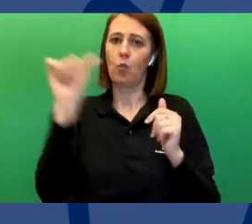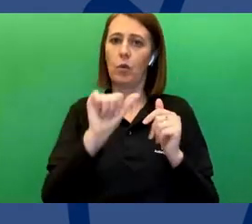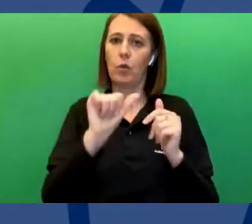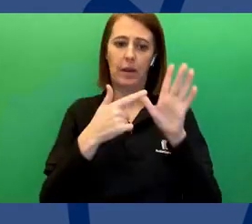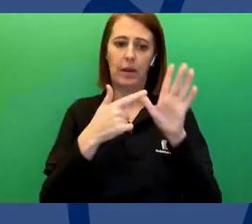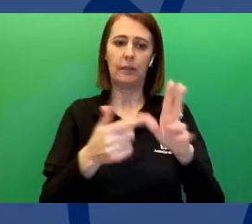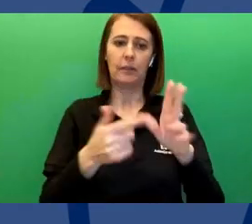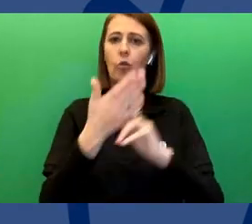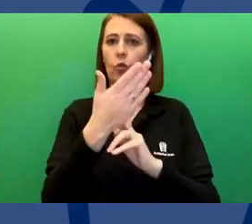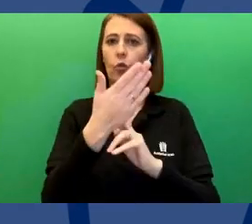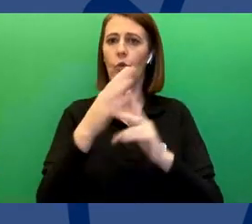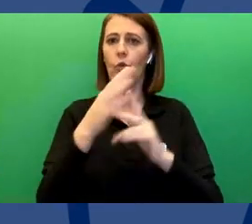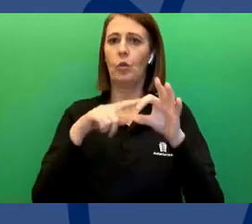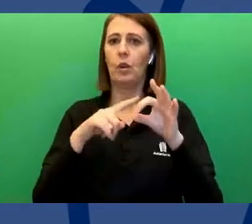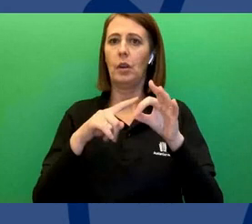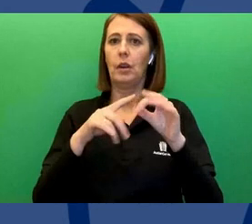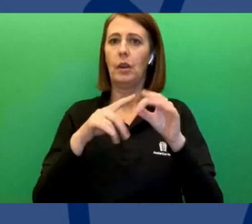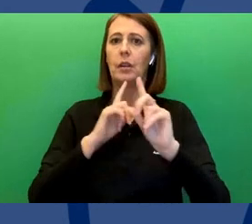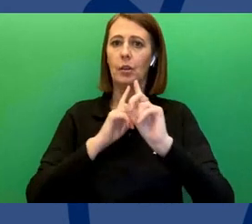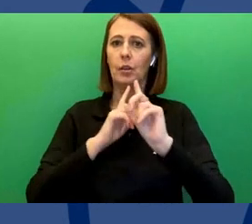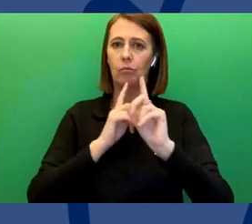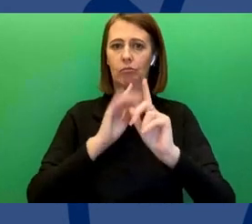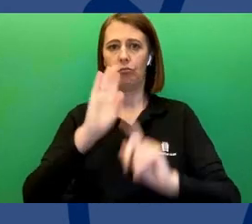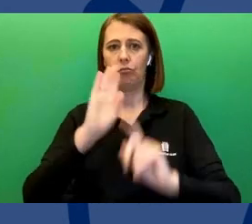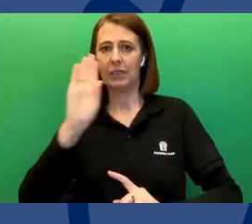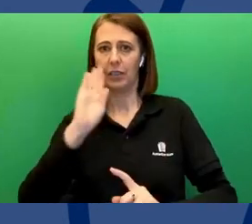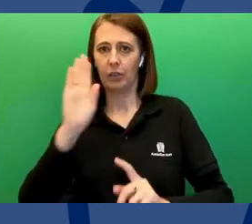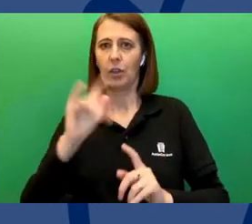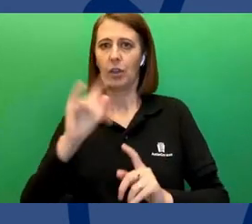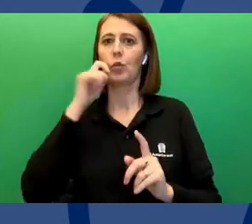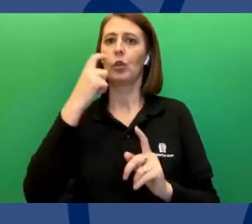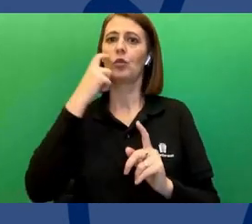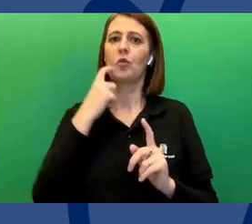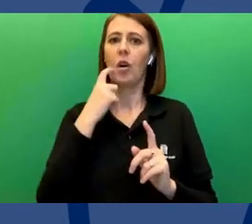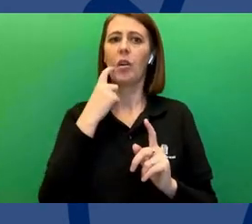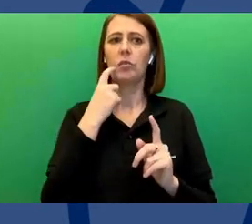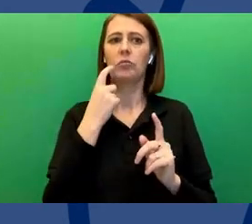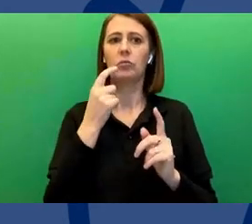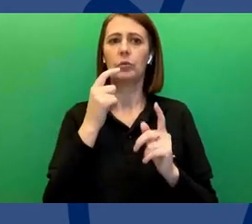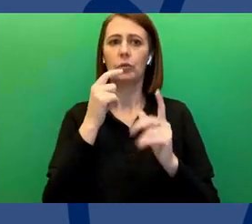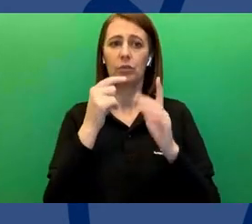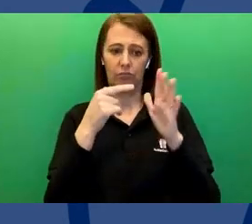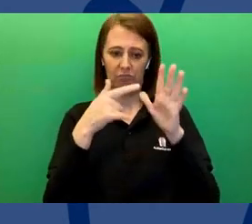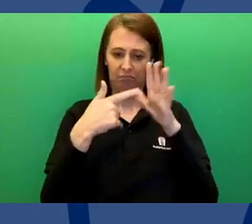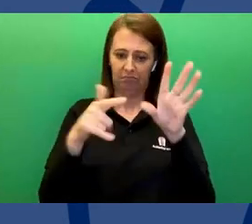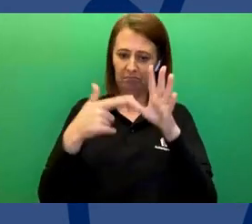try and get to the ones that a lot of you are asking and are frequent questions, and